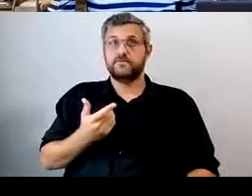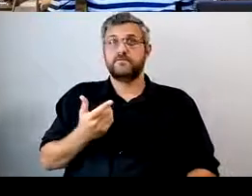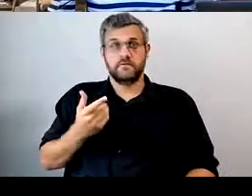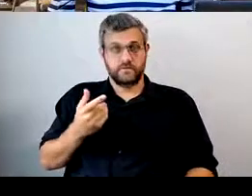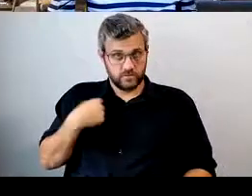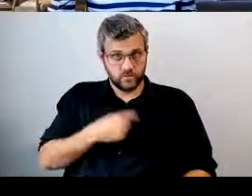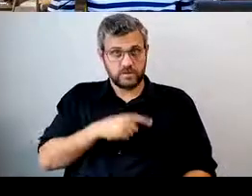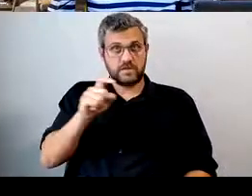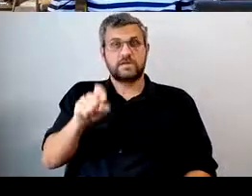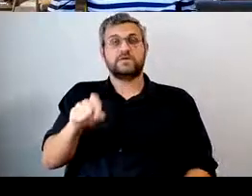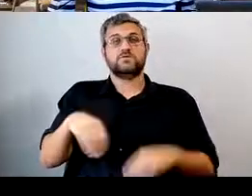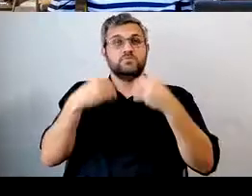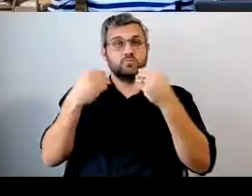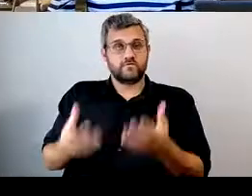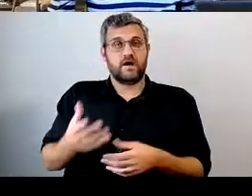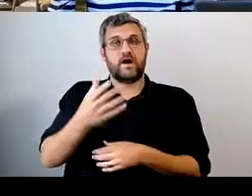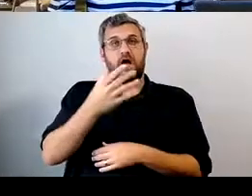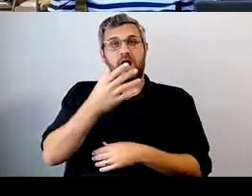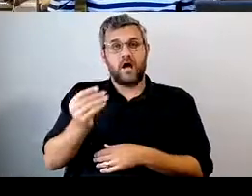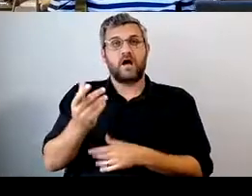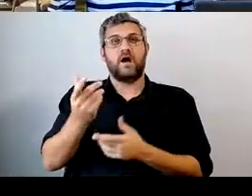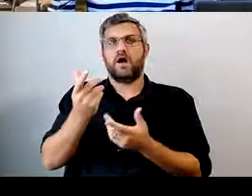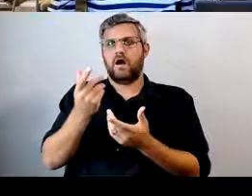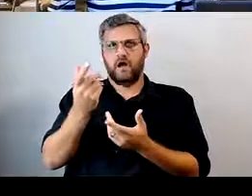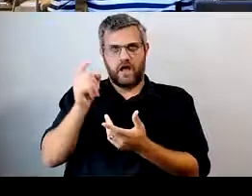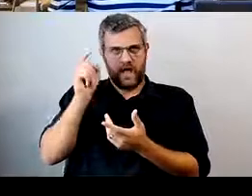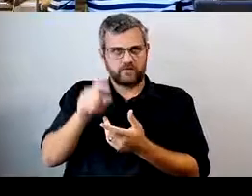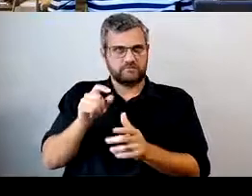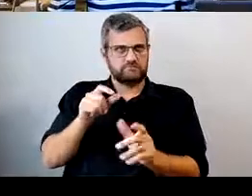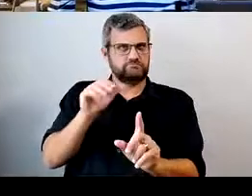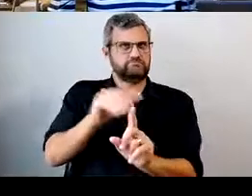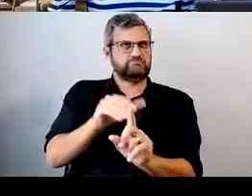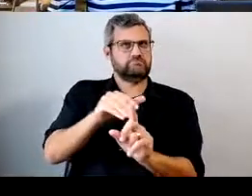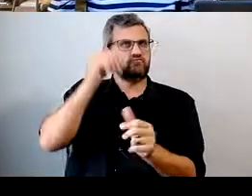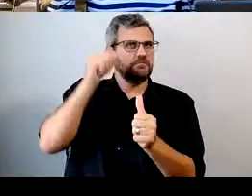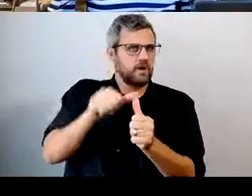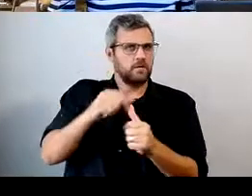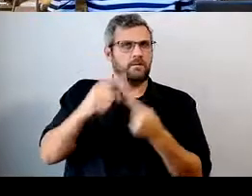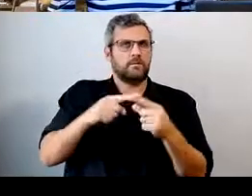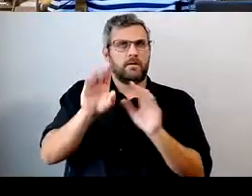but we need some ways to kind of remind them of the background knowledge and help them connect the dots.